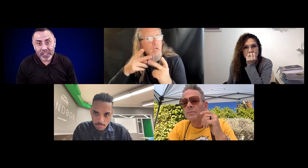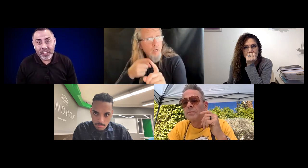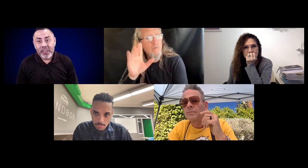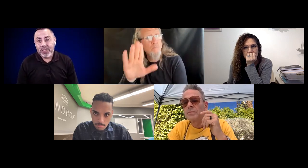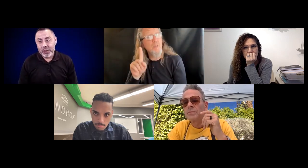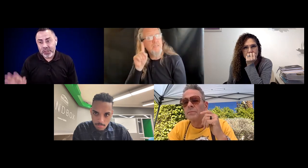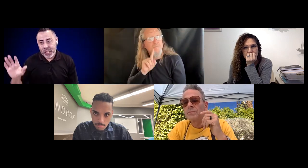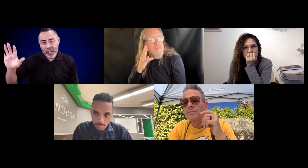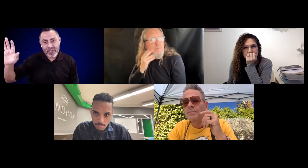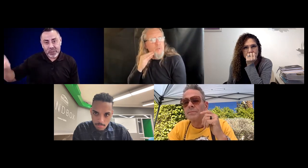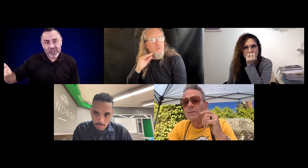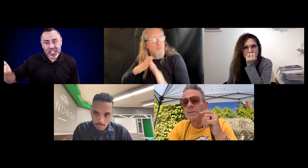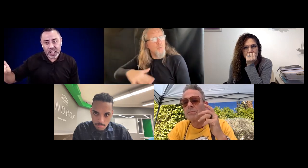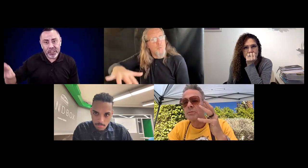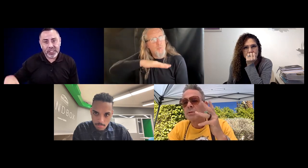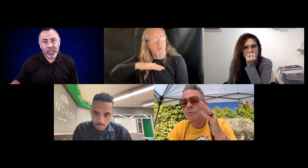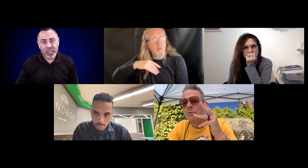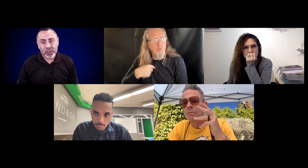So that's why I have an image of an elevator, and then a pitcher.